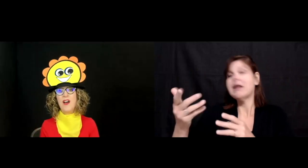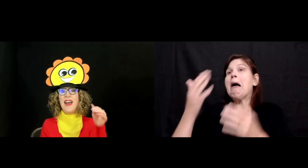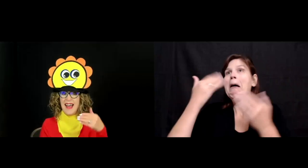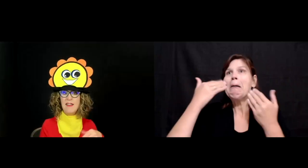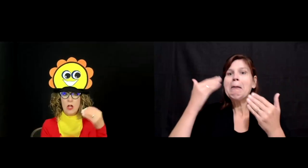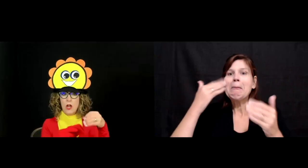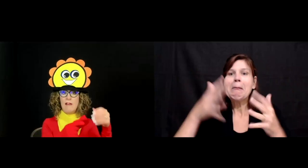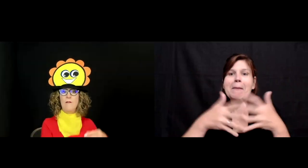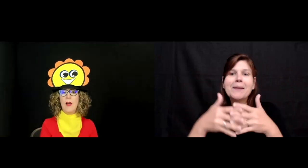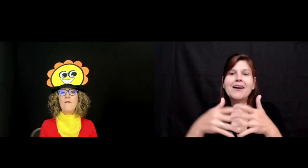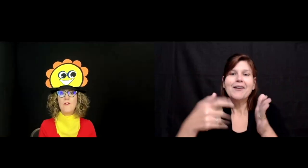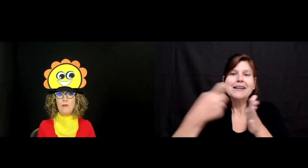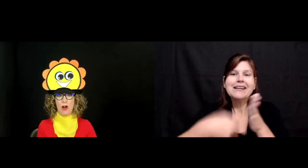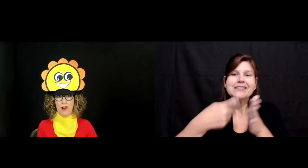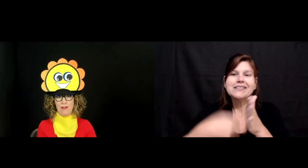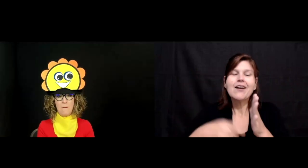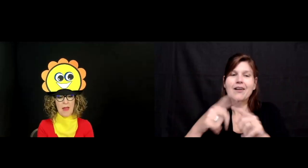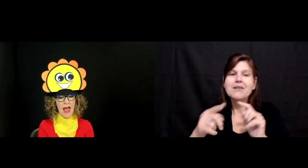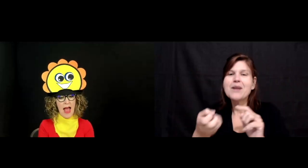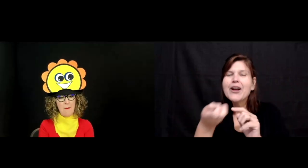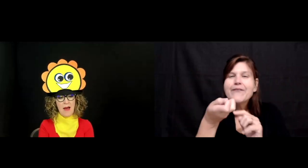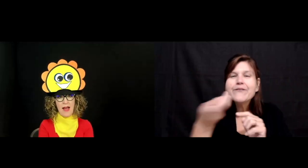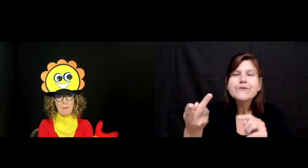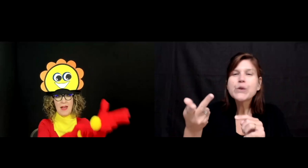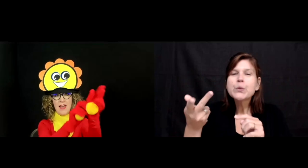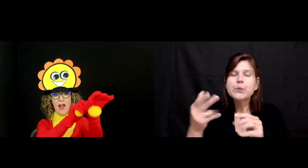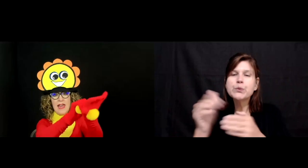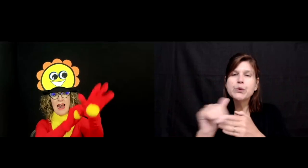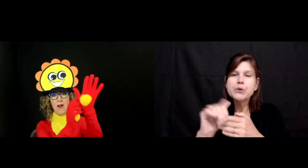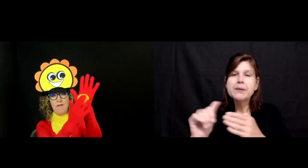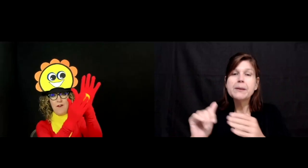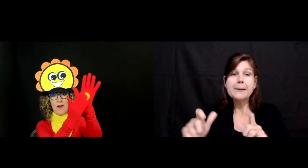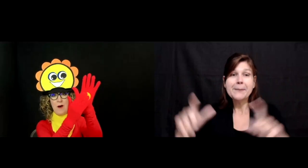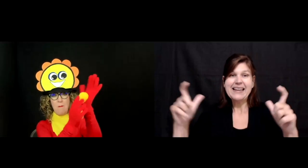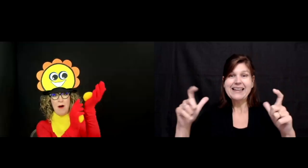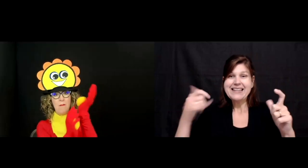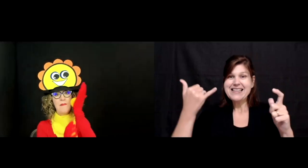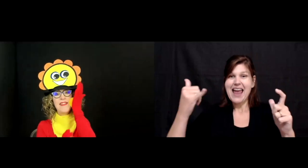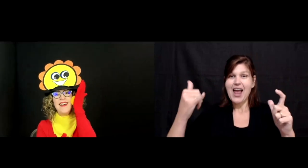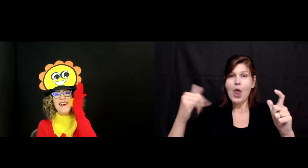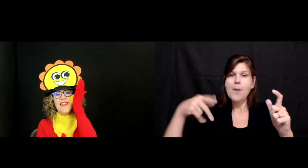But it's a a few dollars. I buy big yellow, fluffy pompoms.